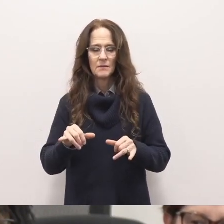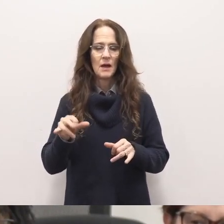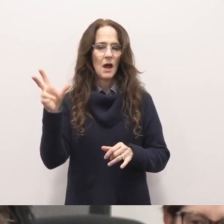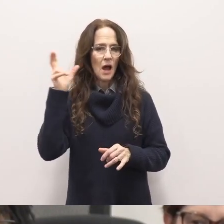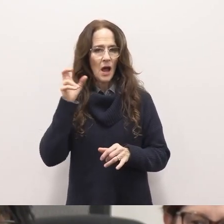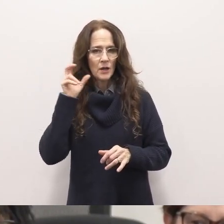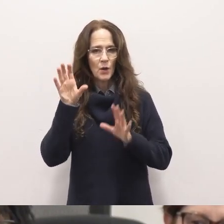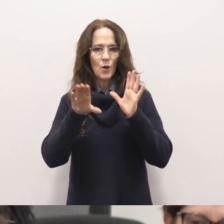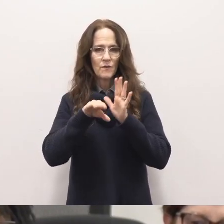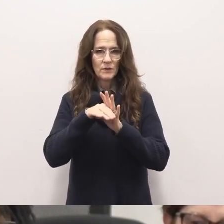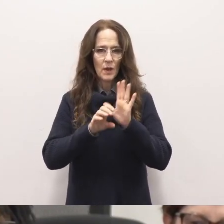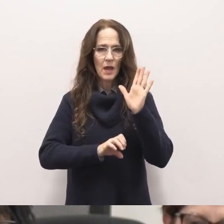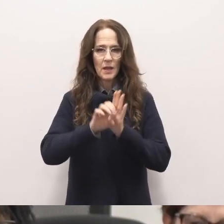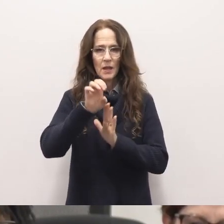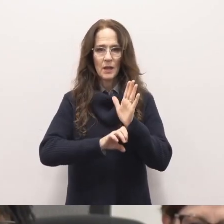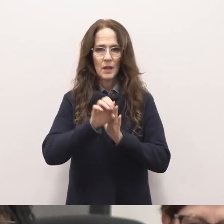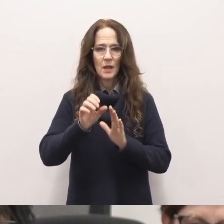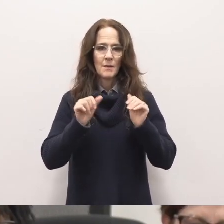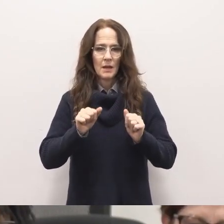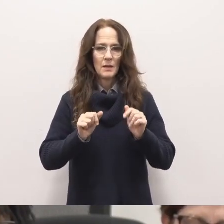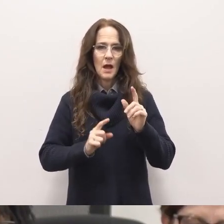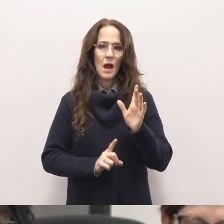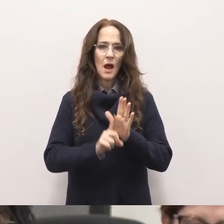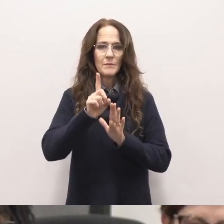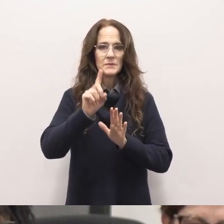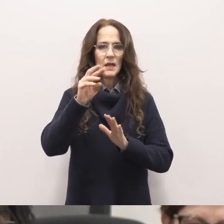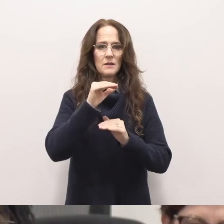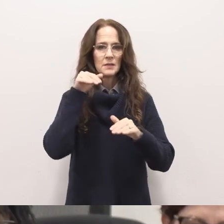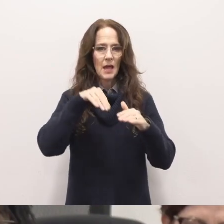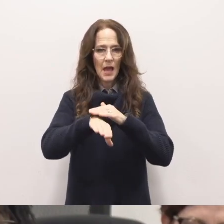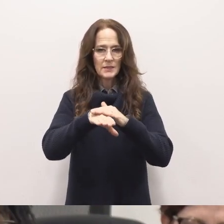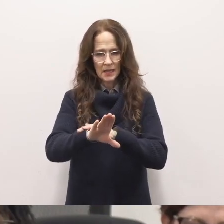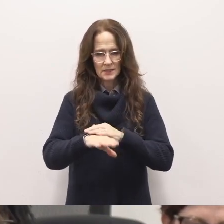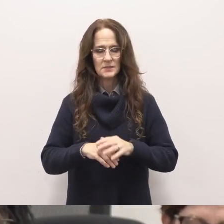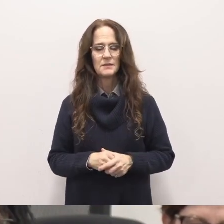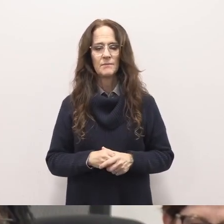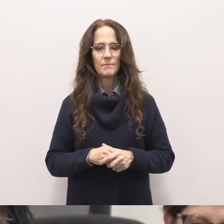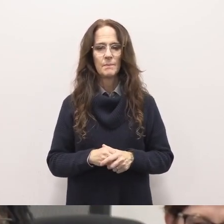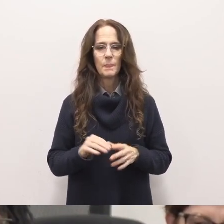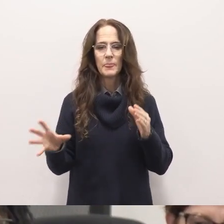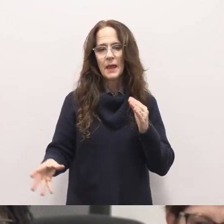and elevators for buildings with upstairs access. Additionally, structural upgrades are being made